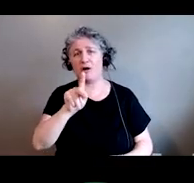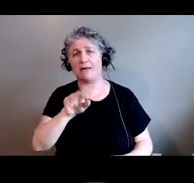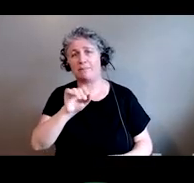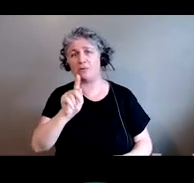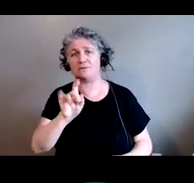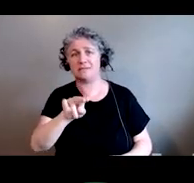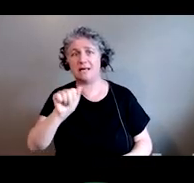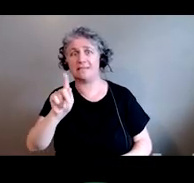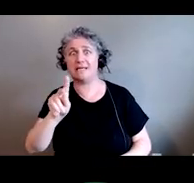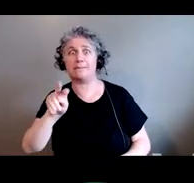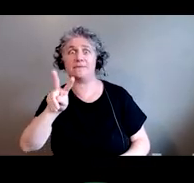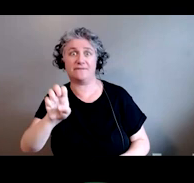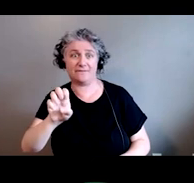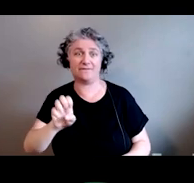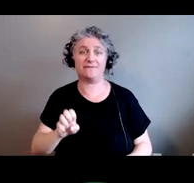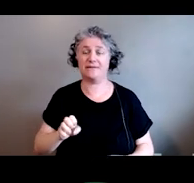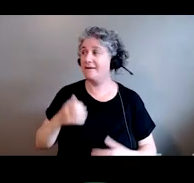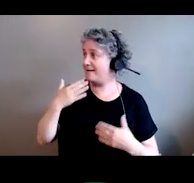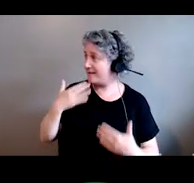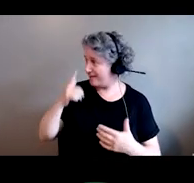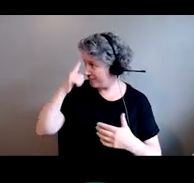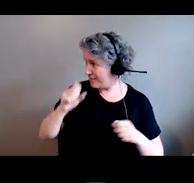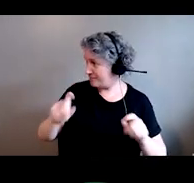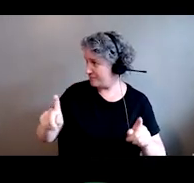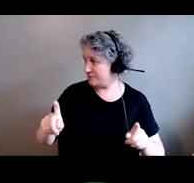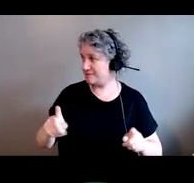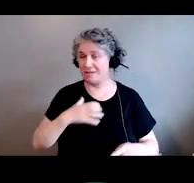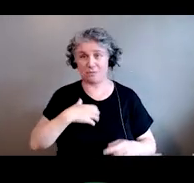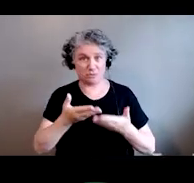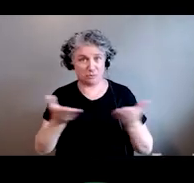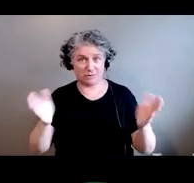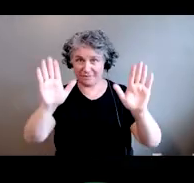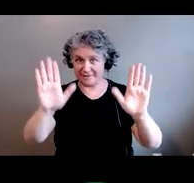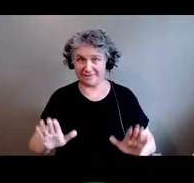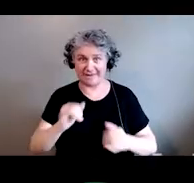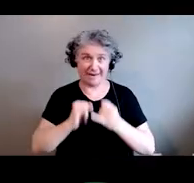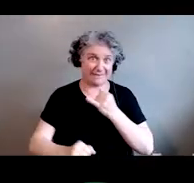Yes, thank you so very much for the opportunity and yeah, I wish everyone a fantastic last day at the conference.